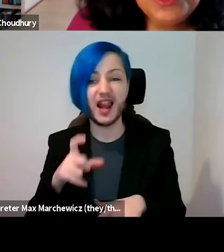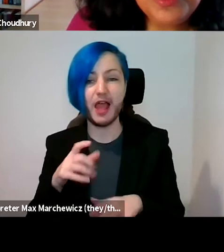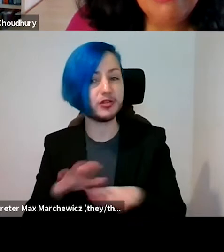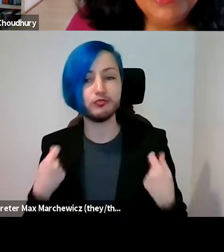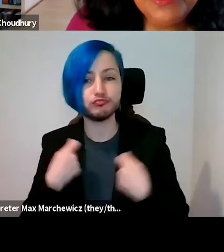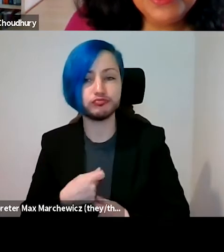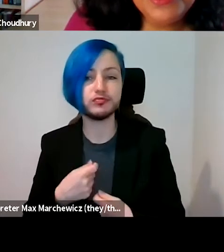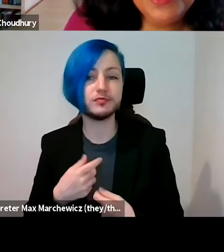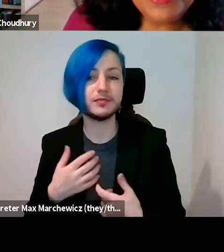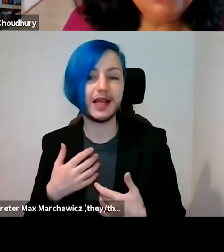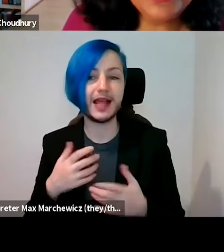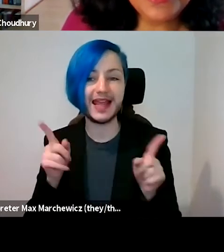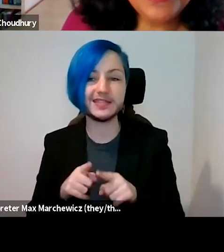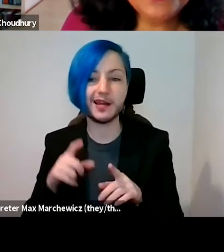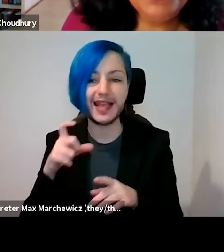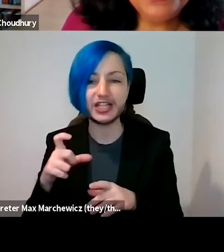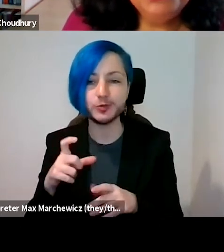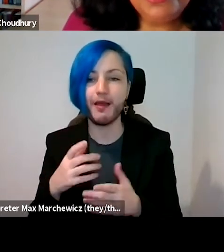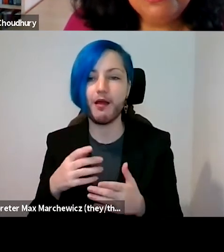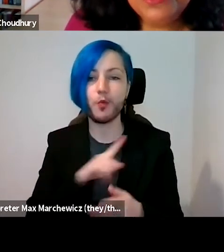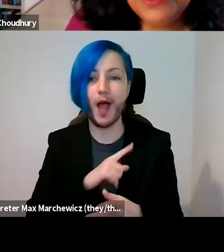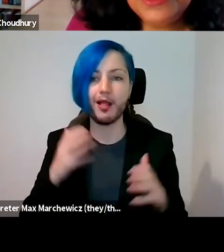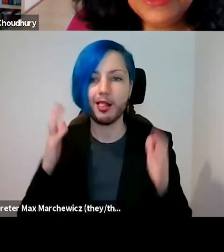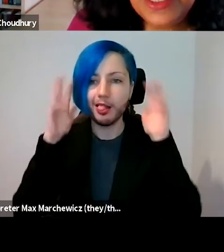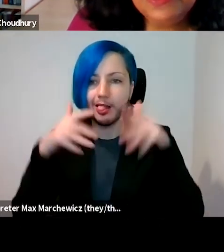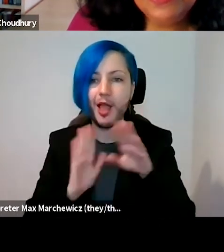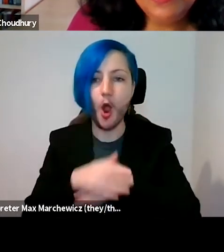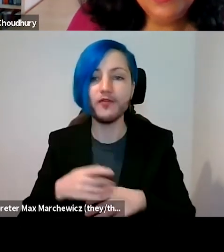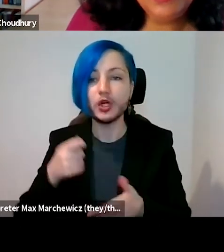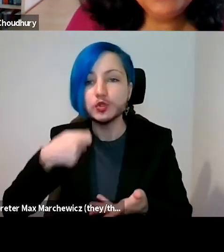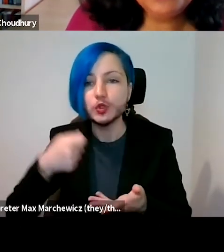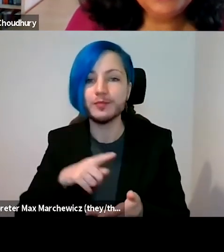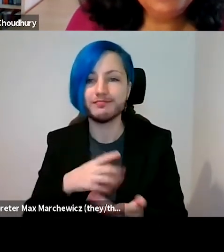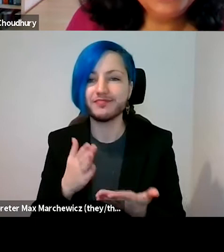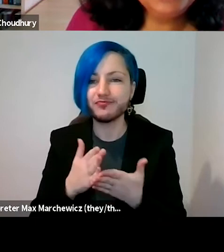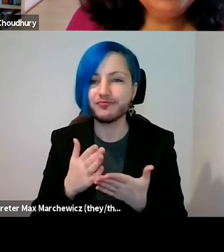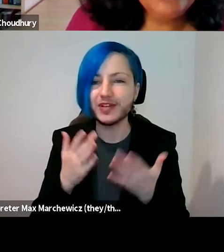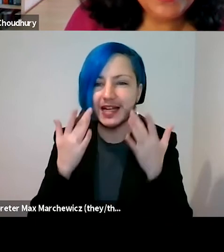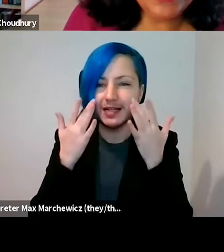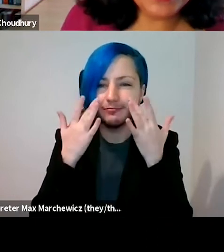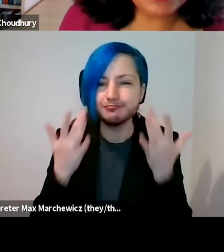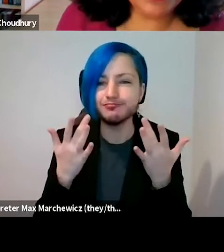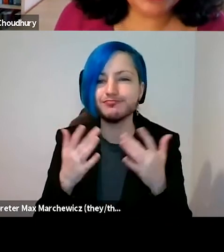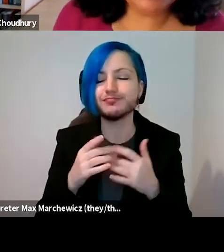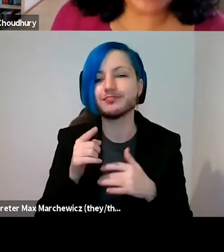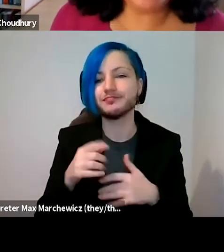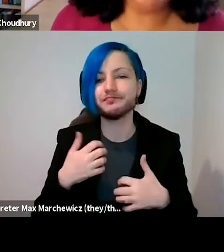soup on it is emphasized as being too common and utilitarian in social grace, indeed the championing of the Paisley